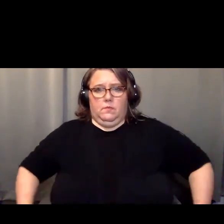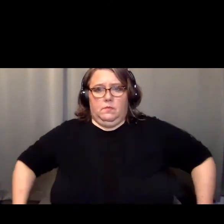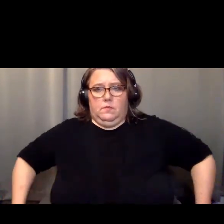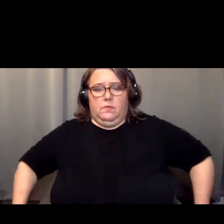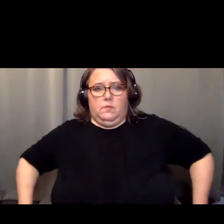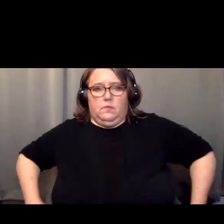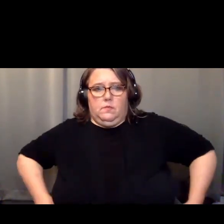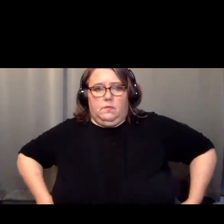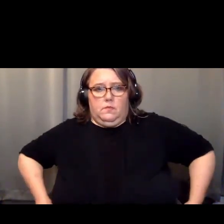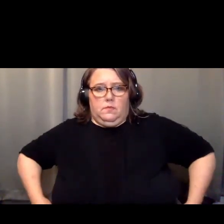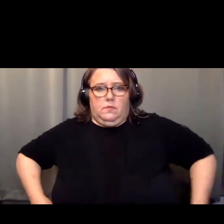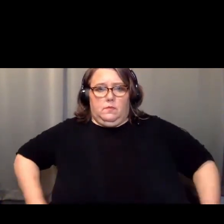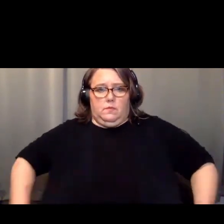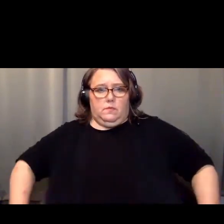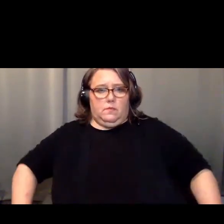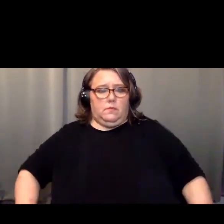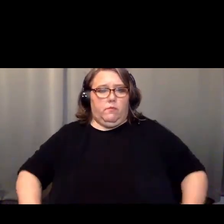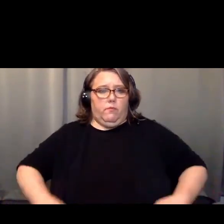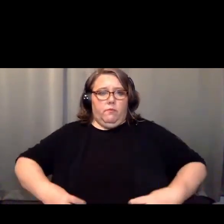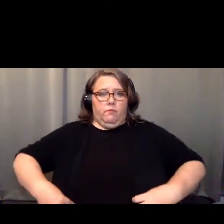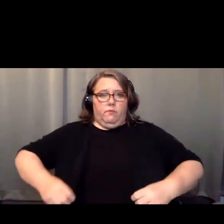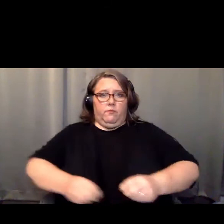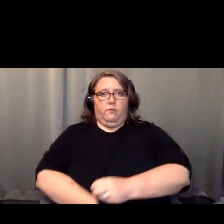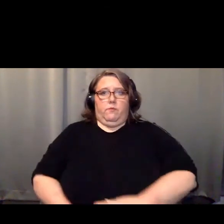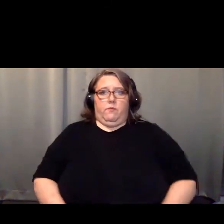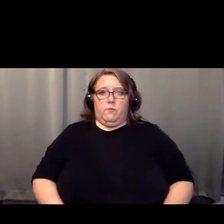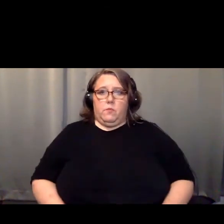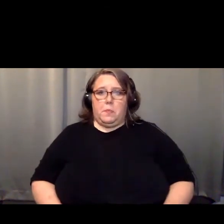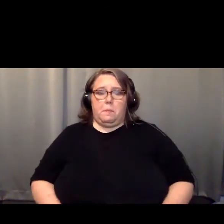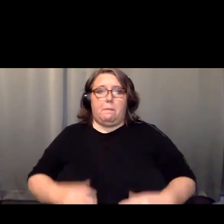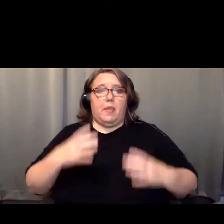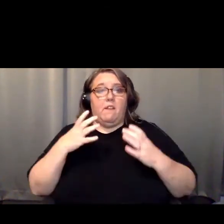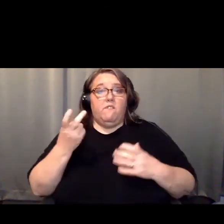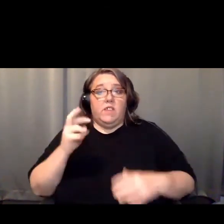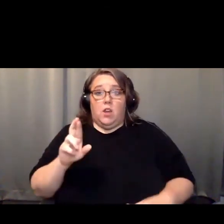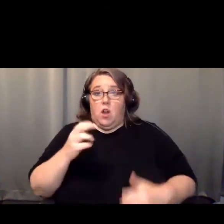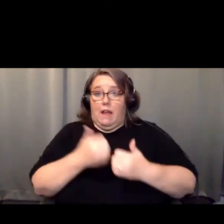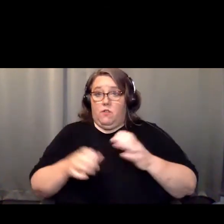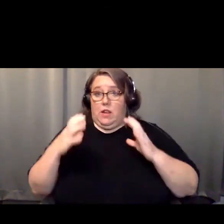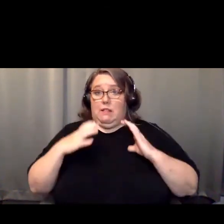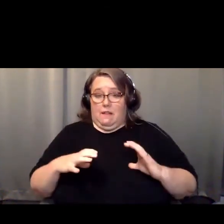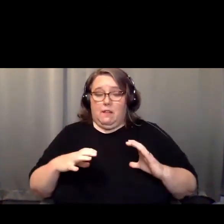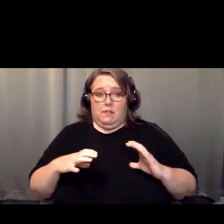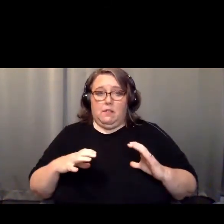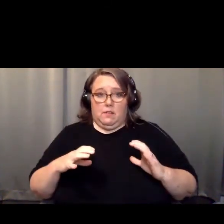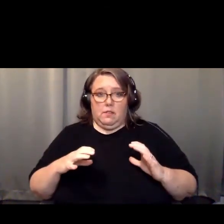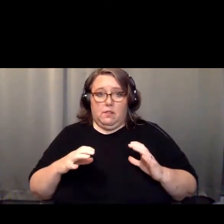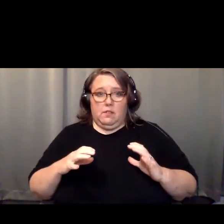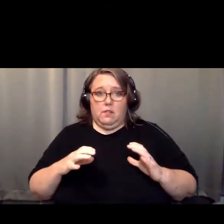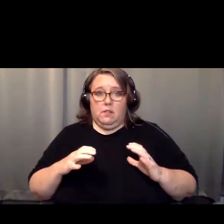Okay, well with locational rehabilitation, every client will reach a point in which the case is going to be closed.